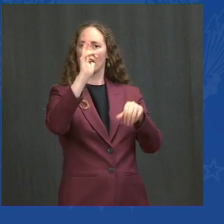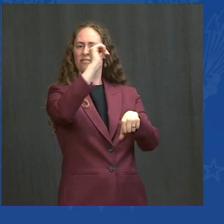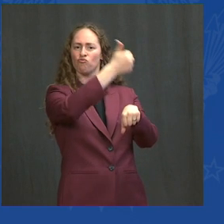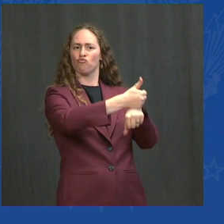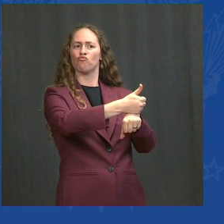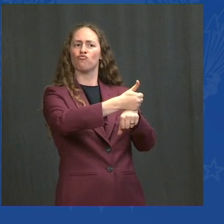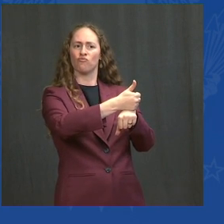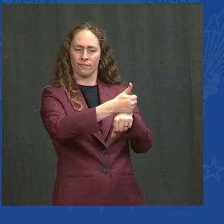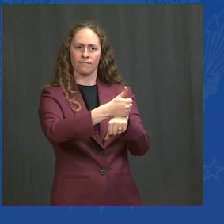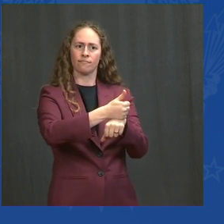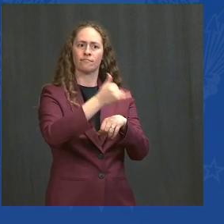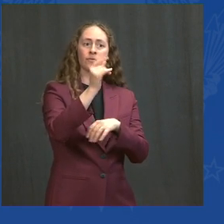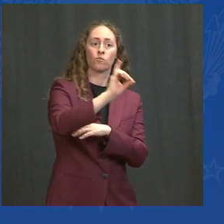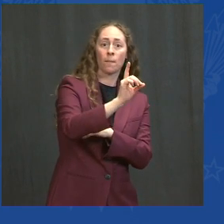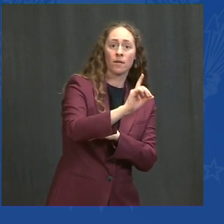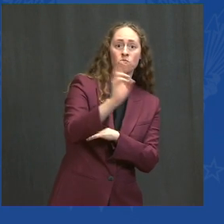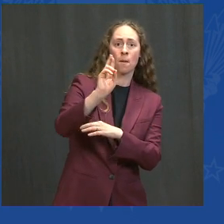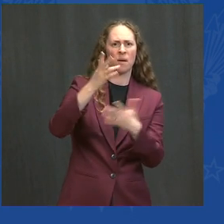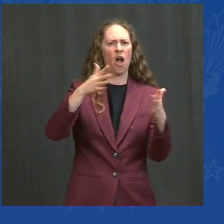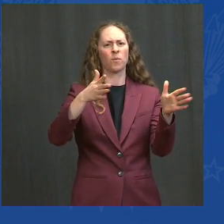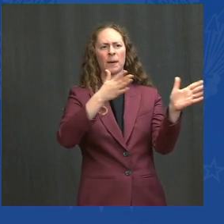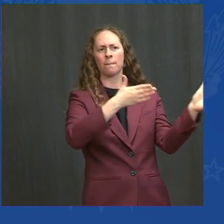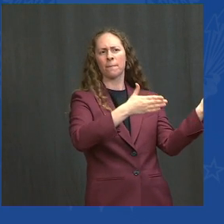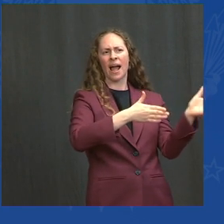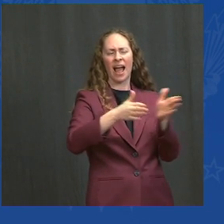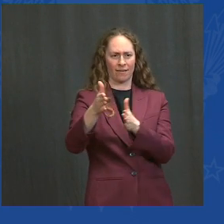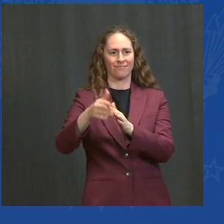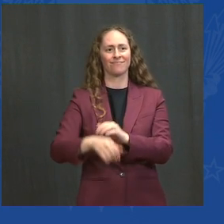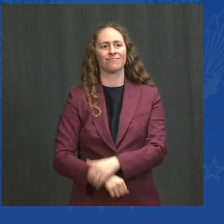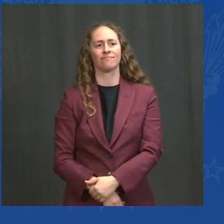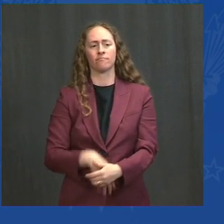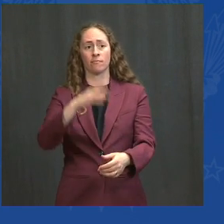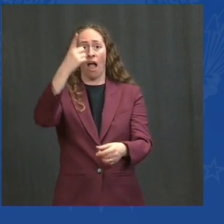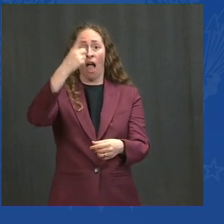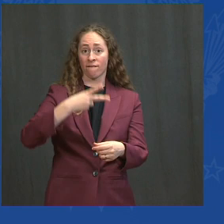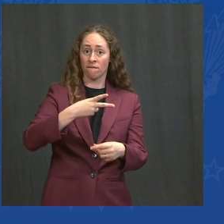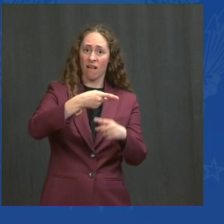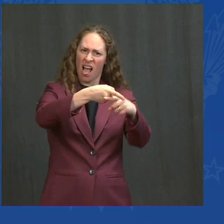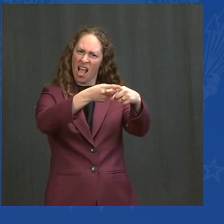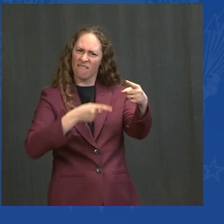you had half Republicans and half Democrats come along and present this deal and negotiate this deal.